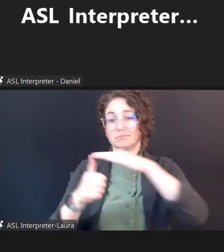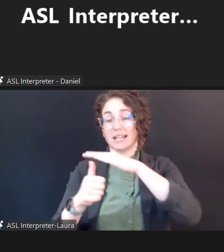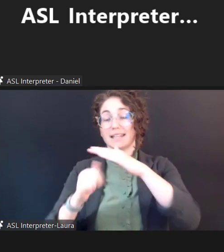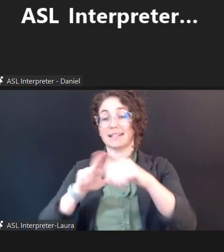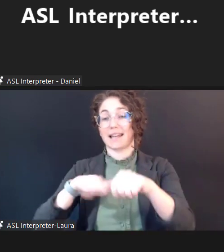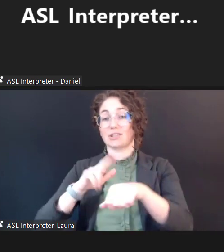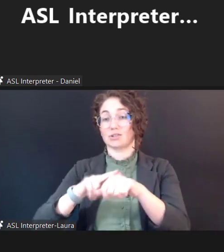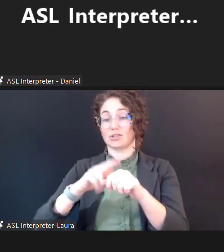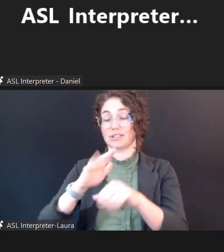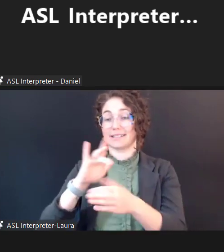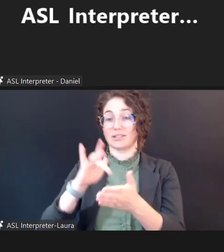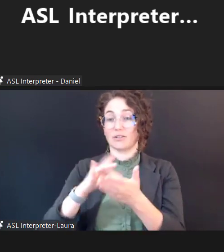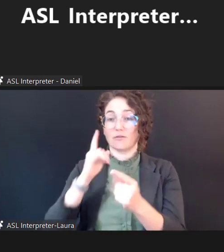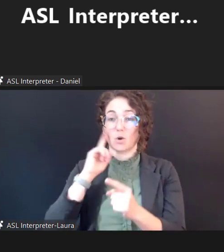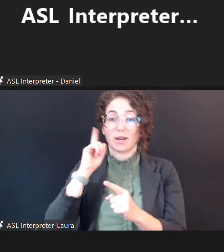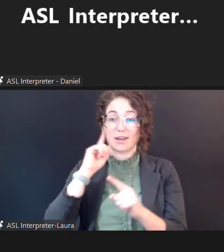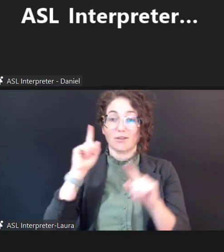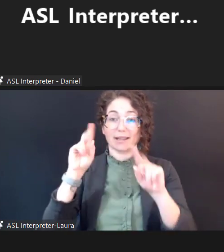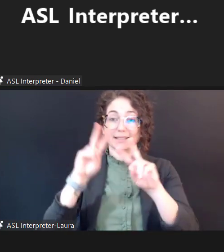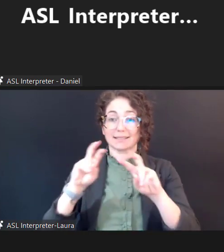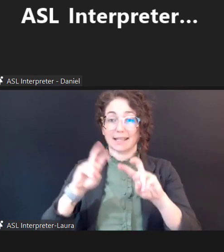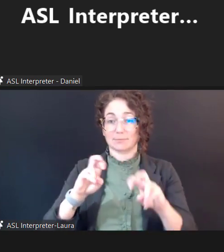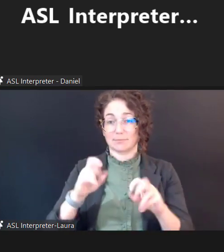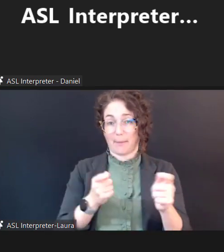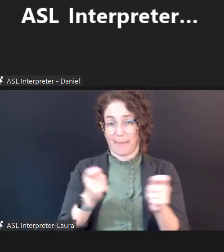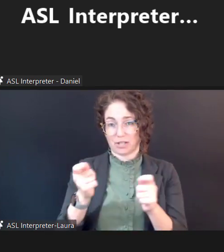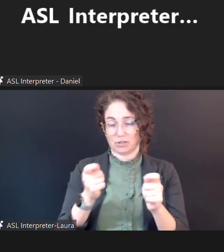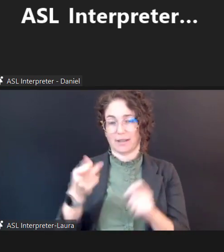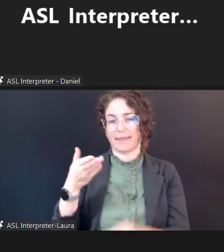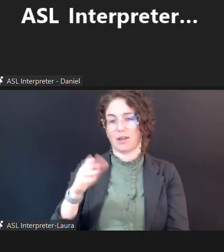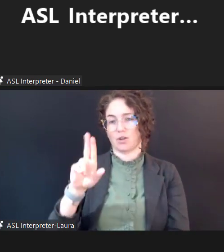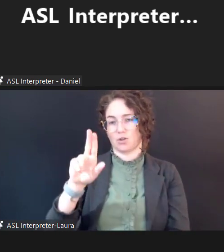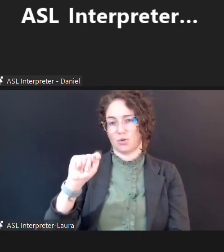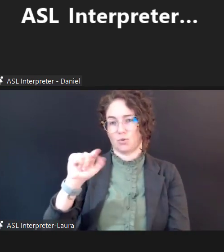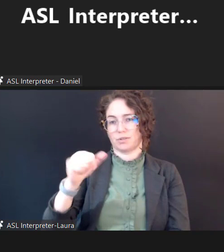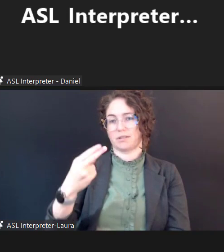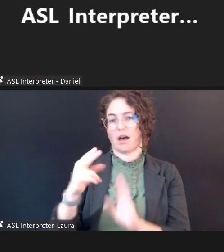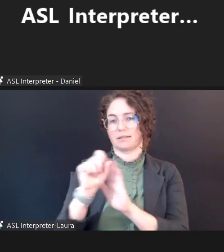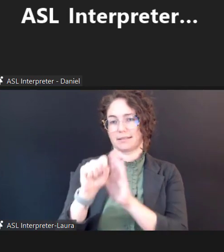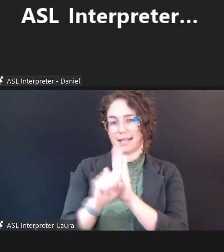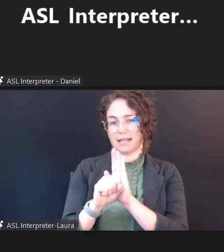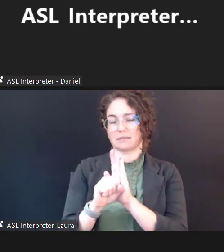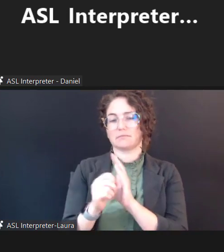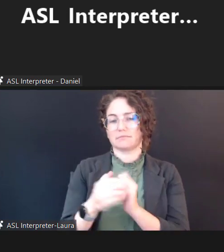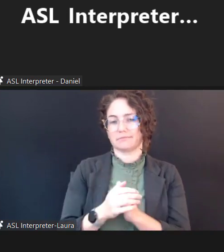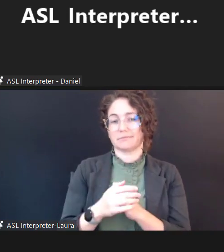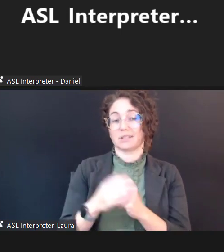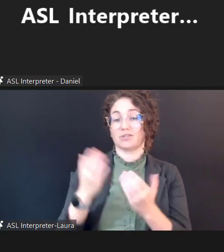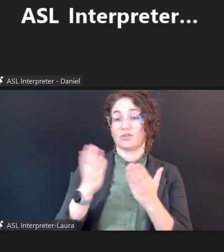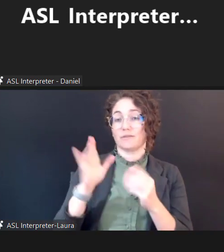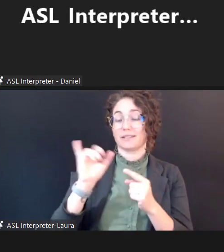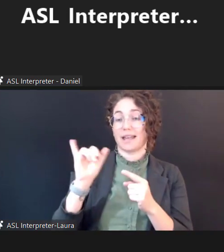Initiative. It is housed at Utah State, which as the Early Hearing Detection and